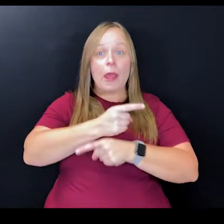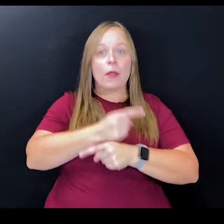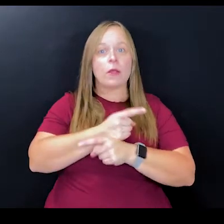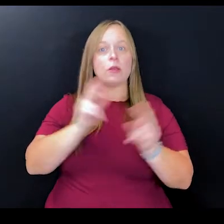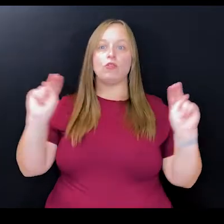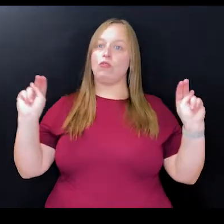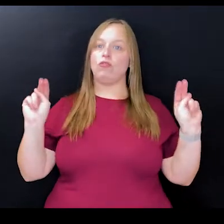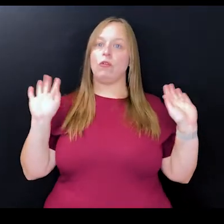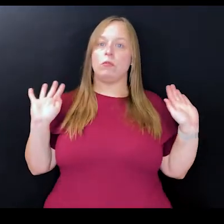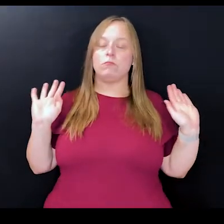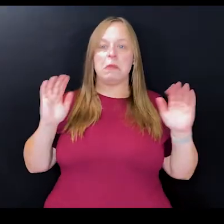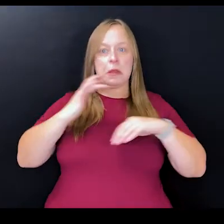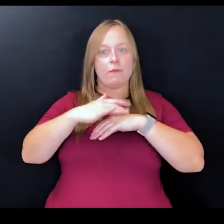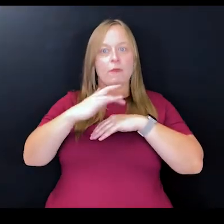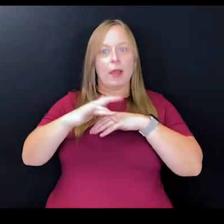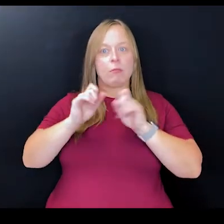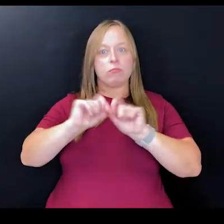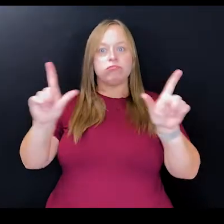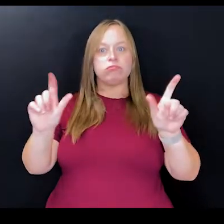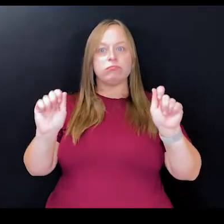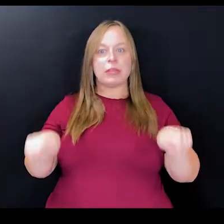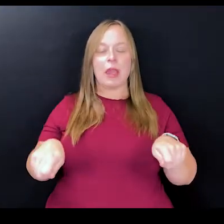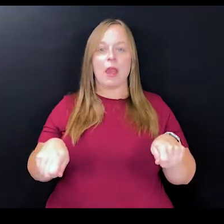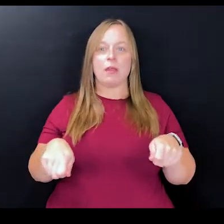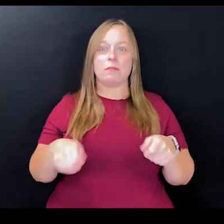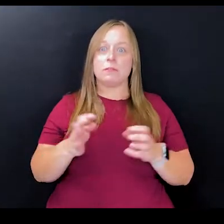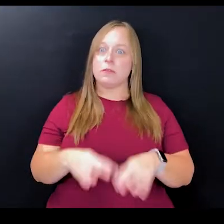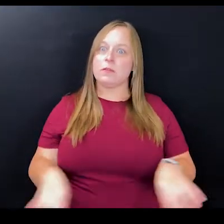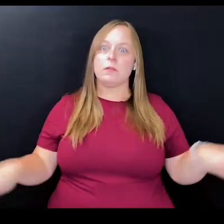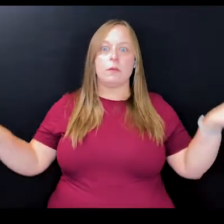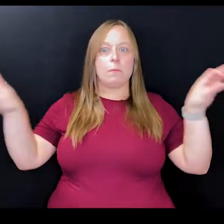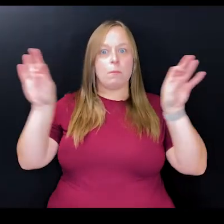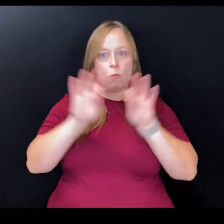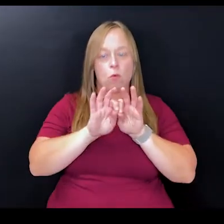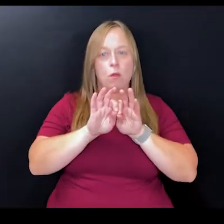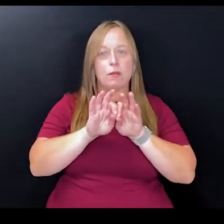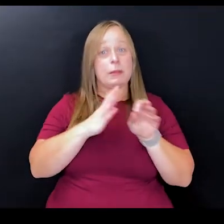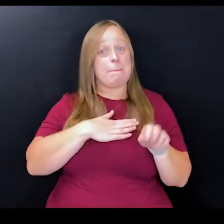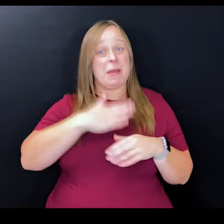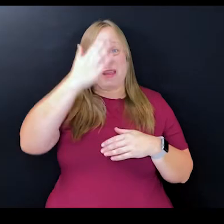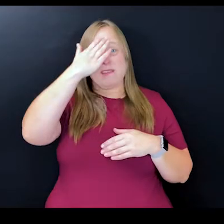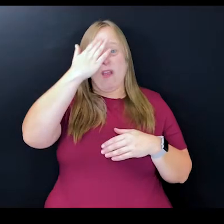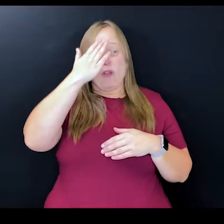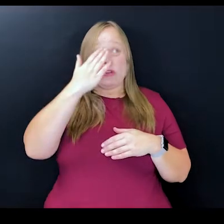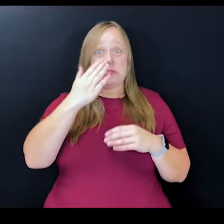neutral and available, is something that's really important, and to my knowledge, there really isn't